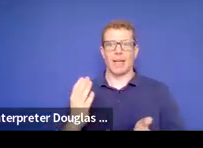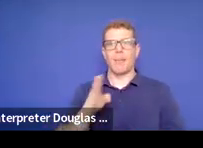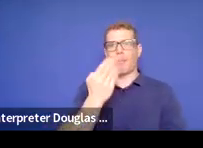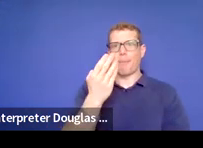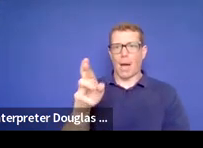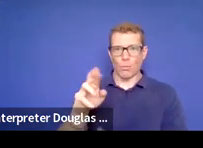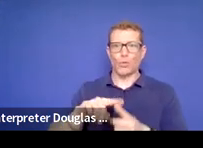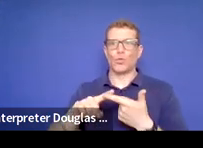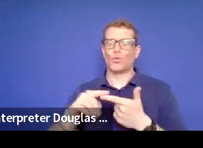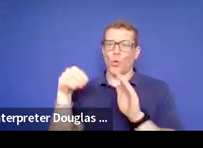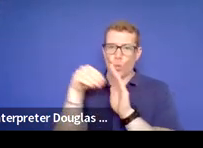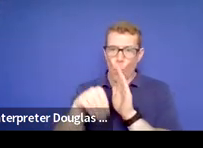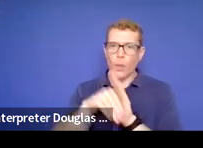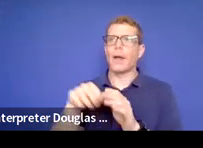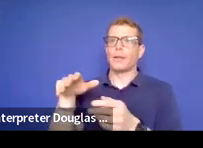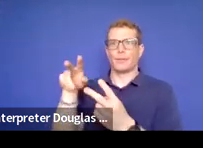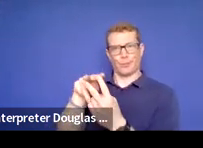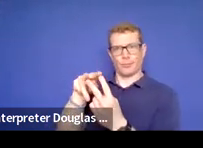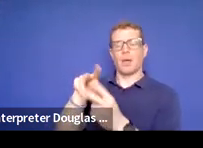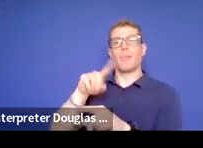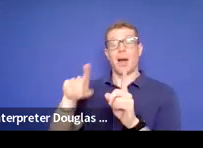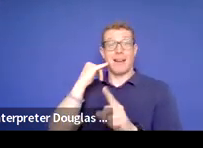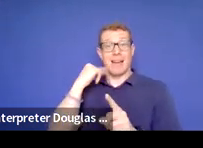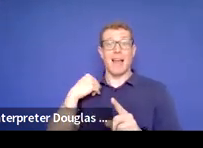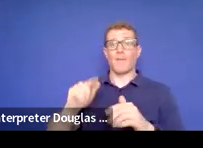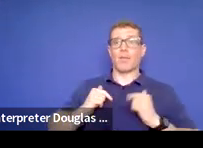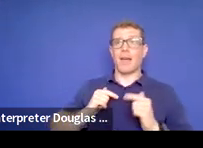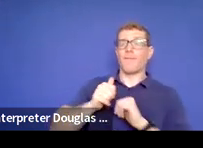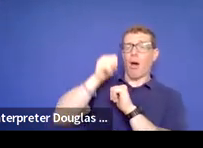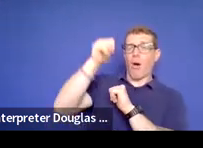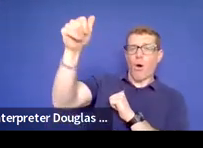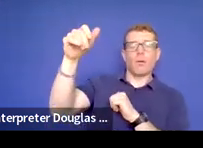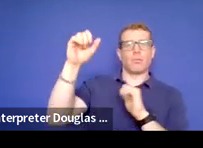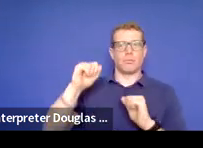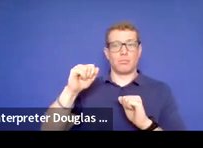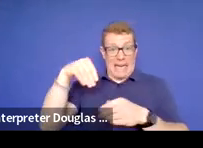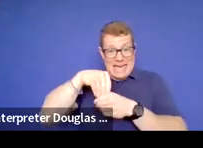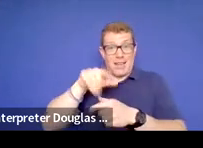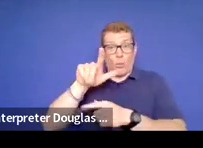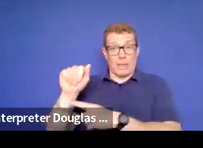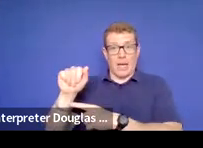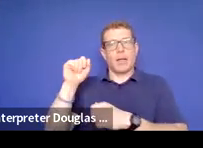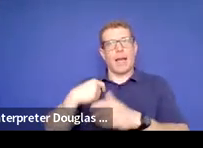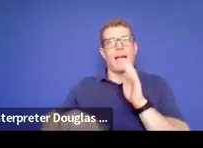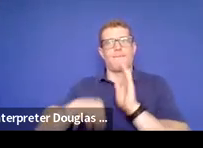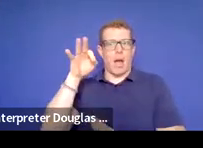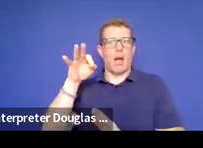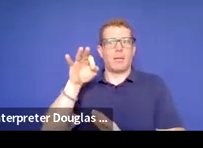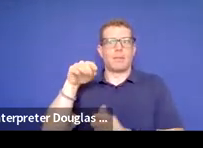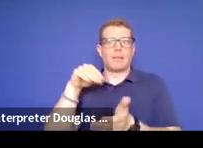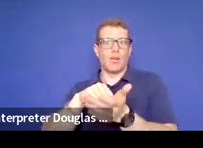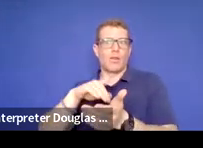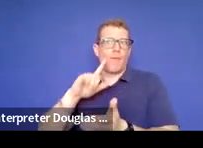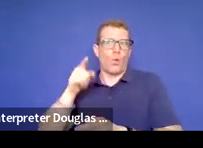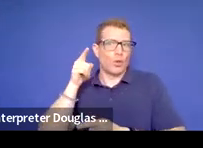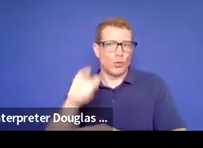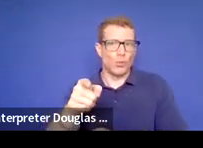We'll find you a doctor that's good for you thank you and what